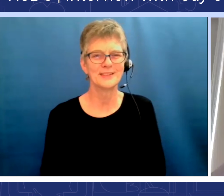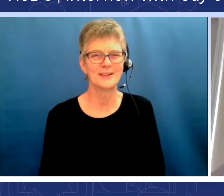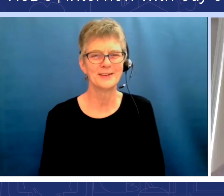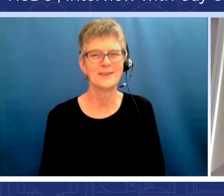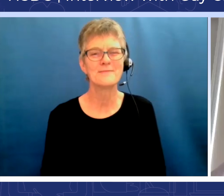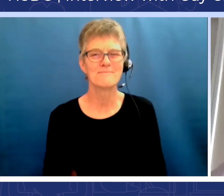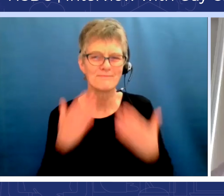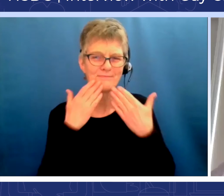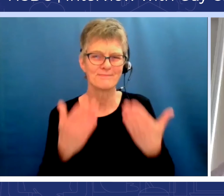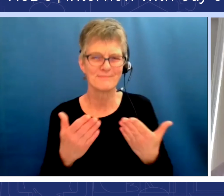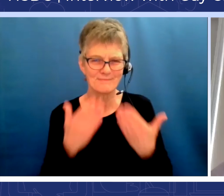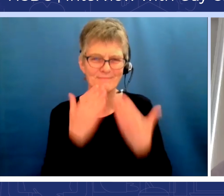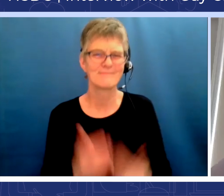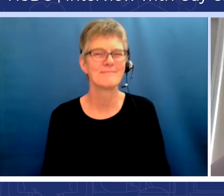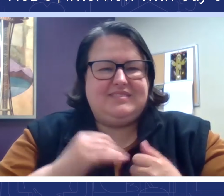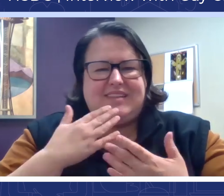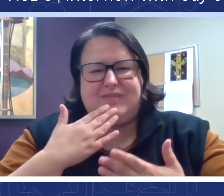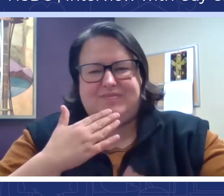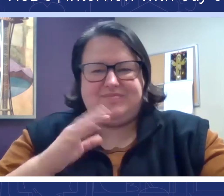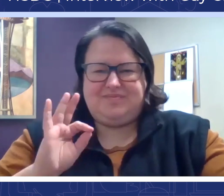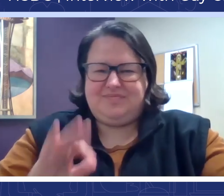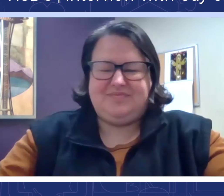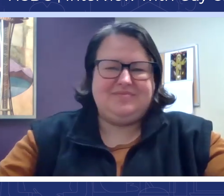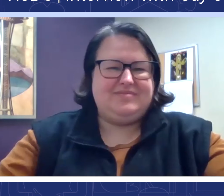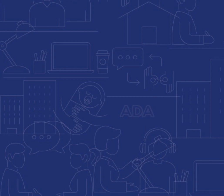Thank you. JENA: Thank you